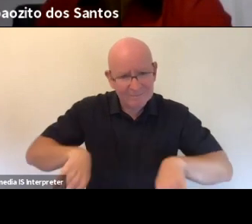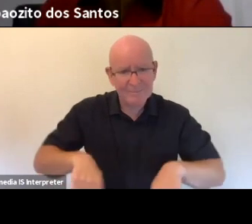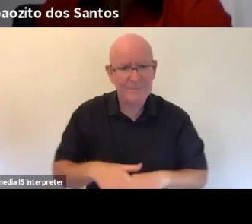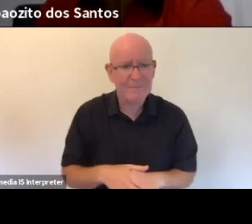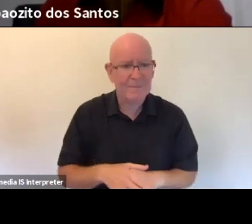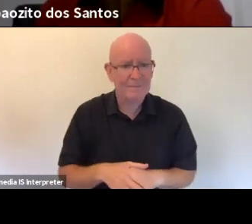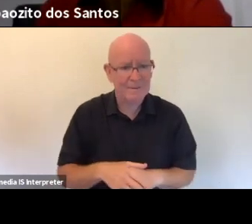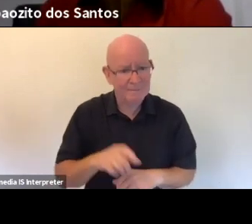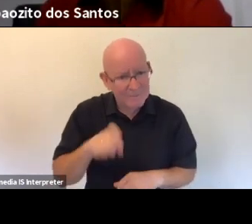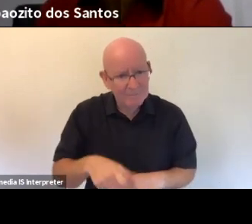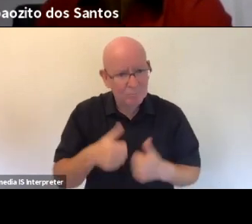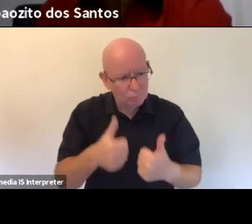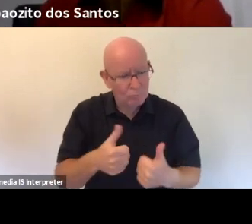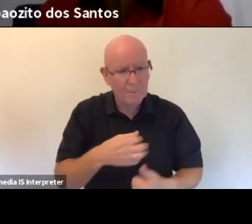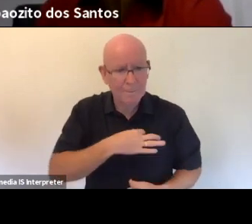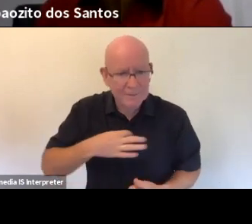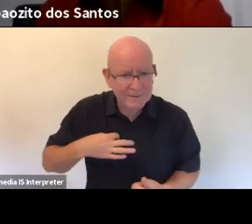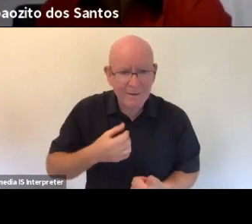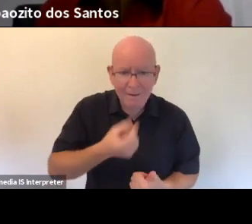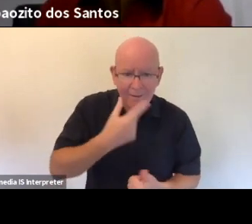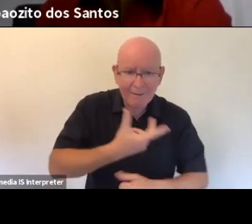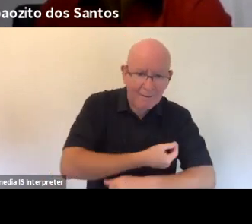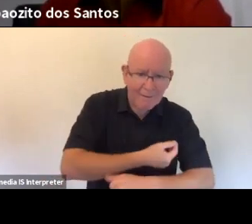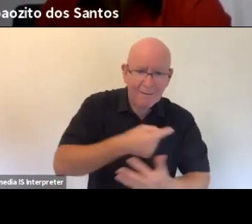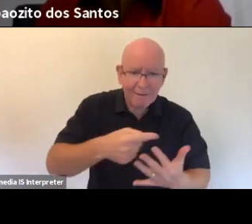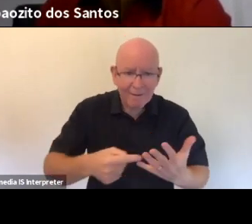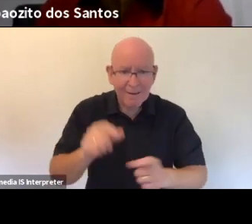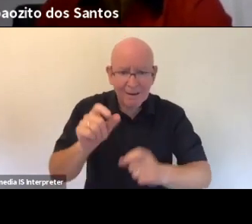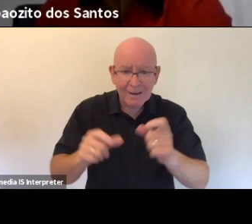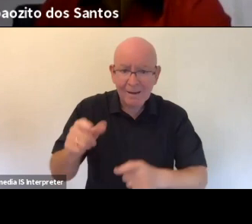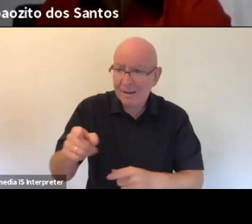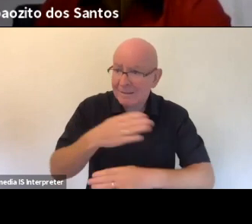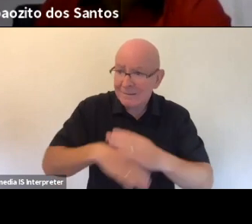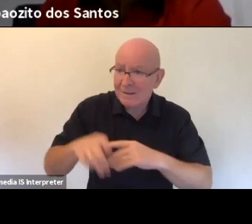Accessibility and handwashing facilities and information systems are very important to be considered.